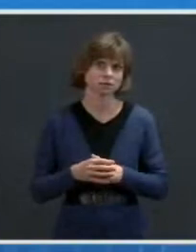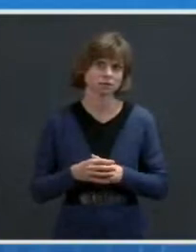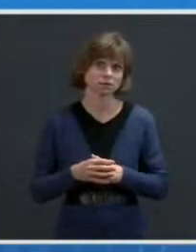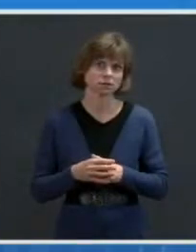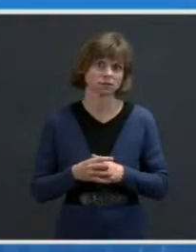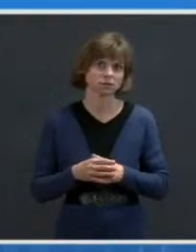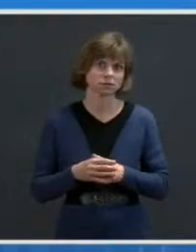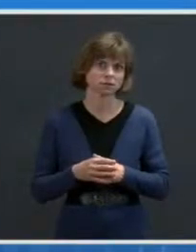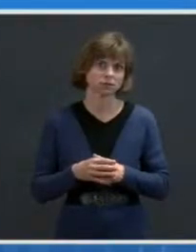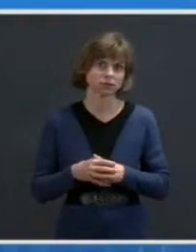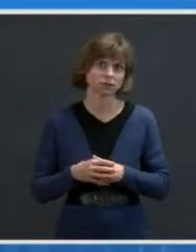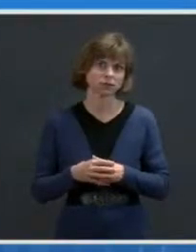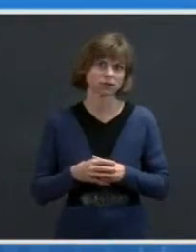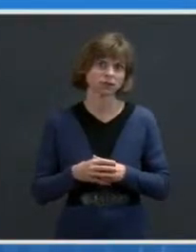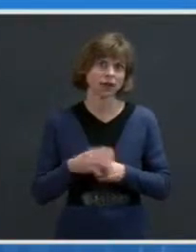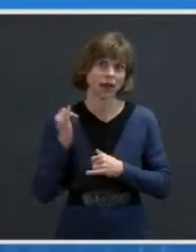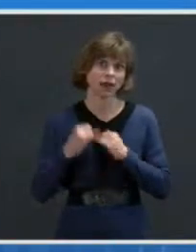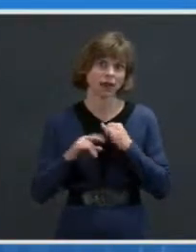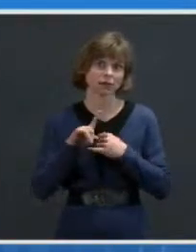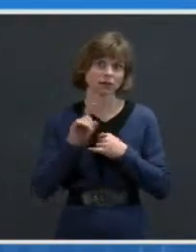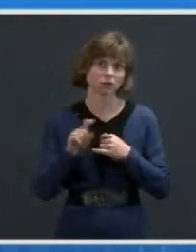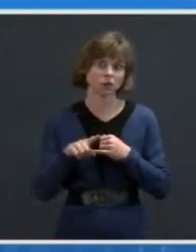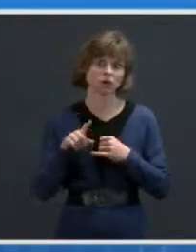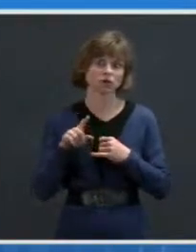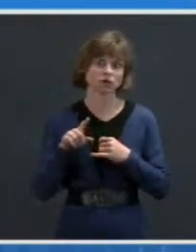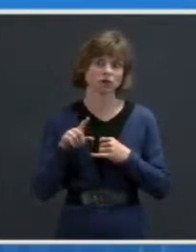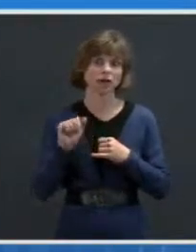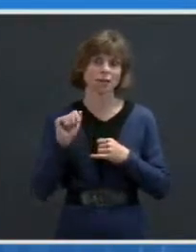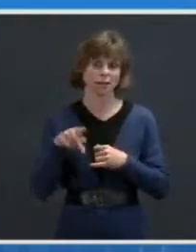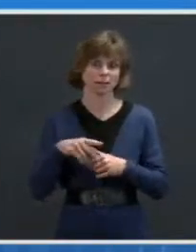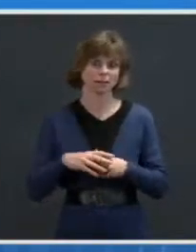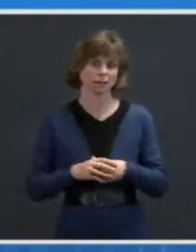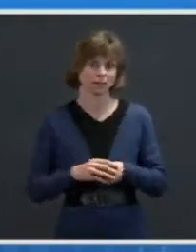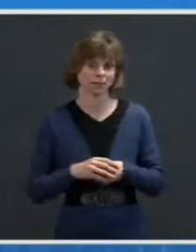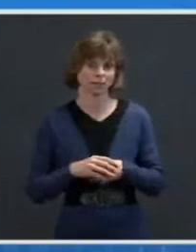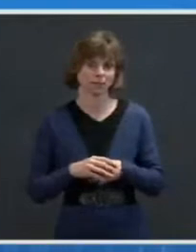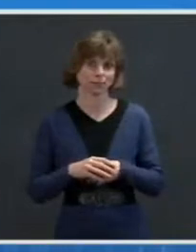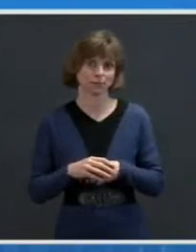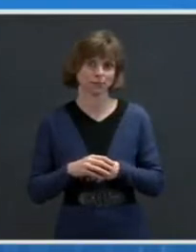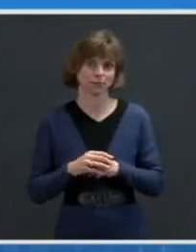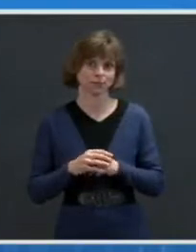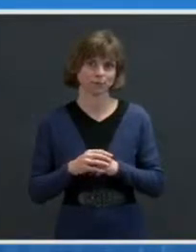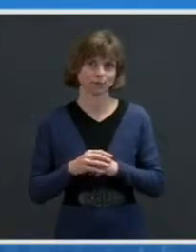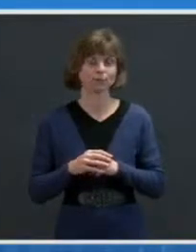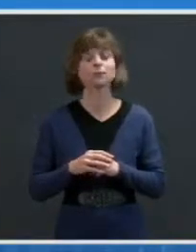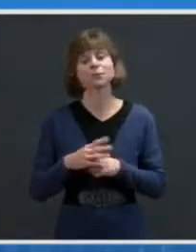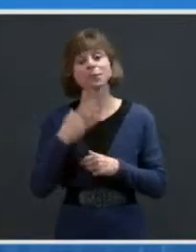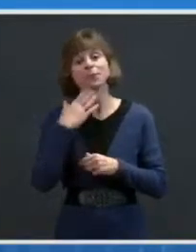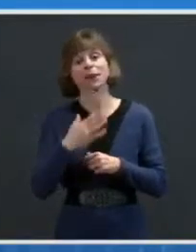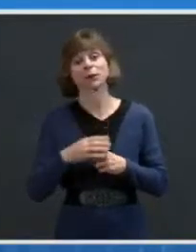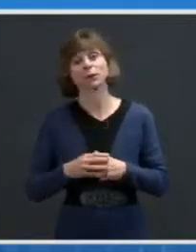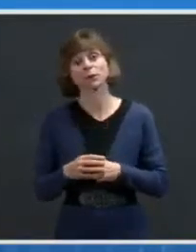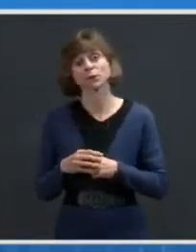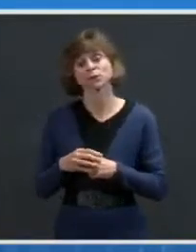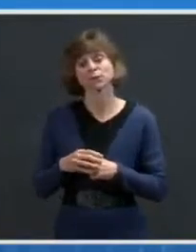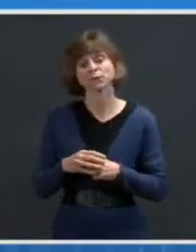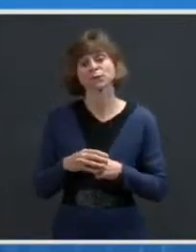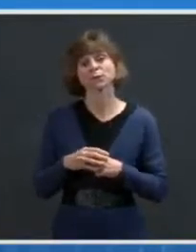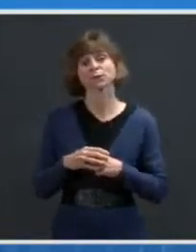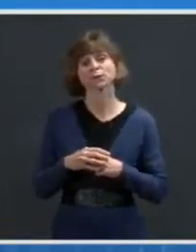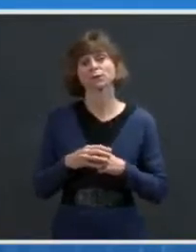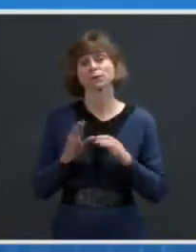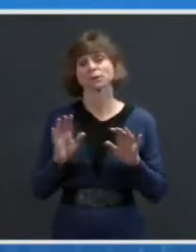IF AND WHEN NEEDED.